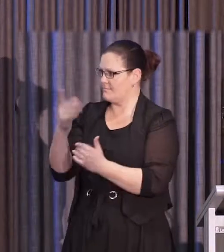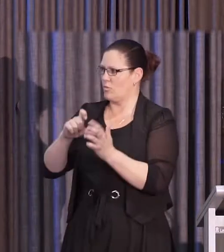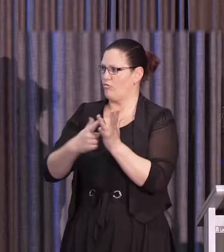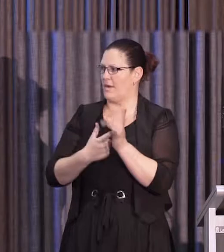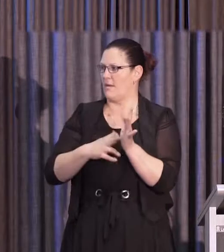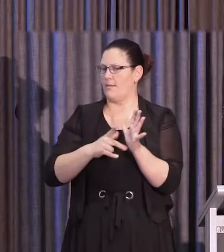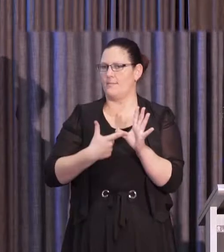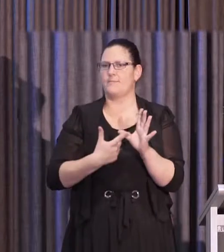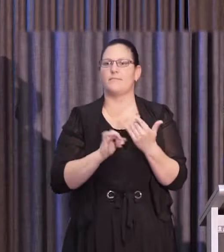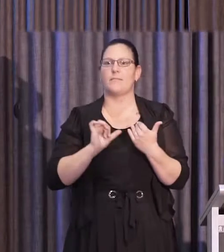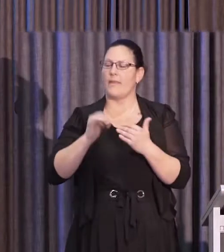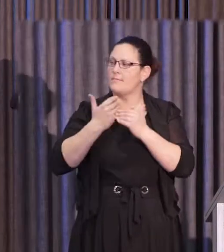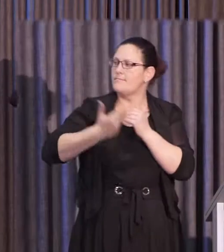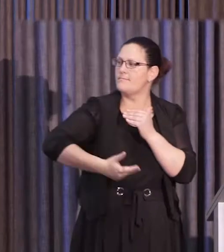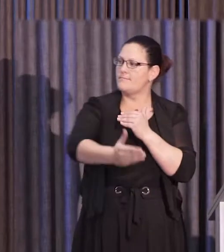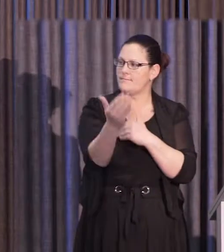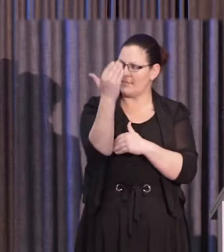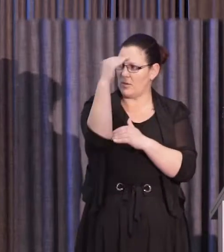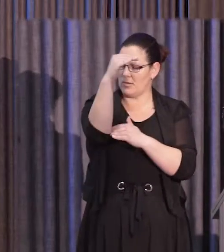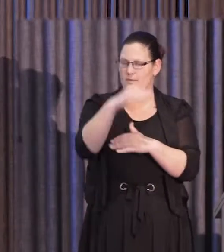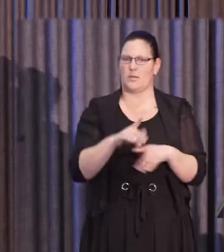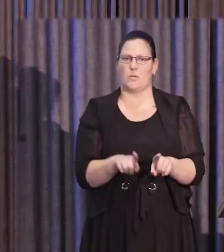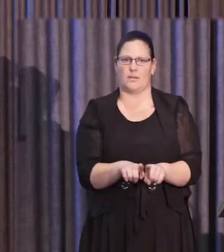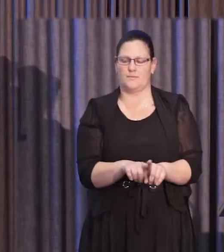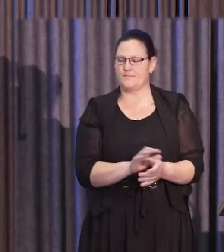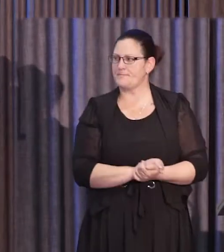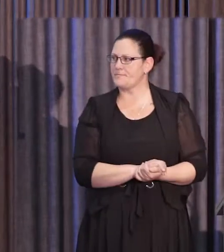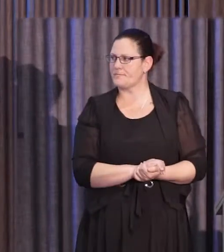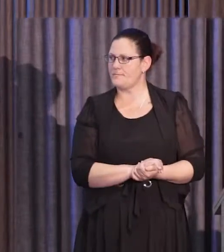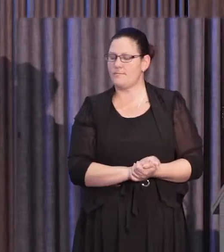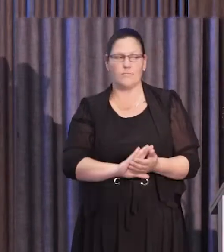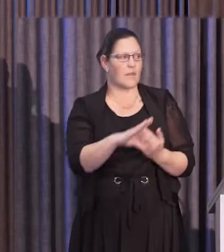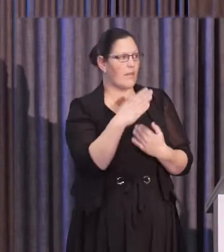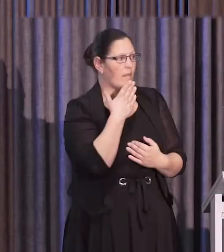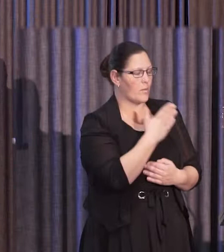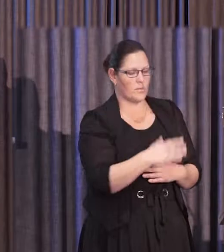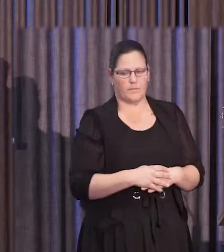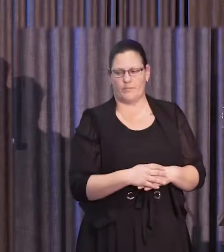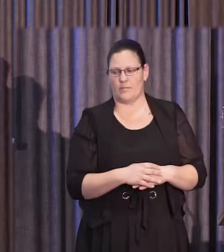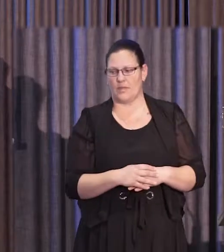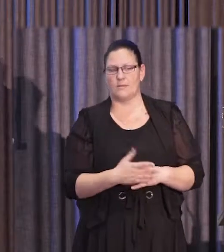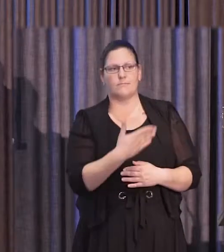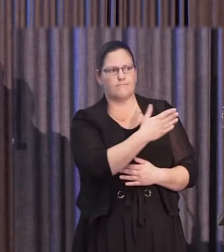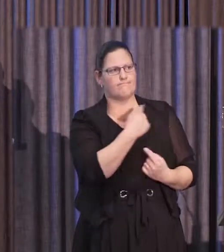and their future elders, leaders. So, thanks for the welcome, Bonya. And as Bonya said, my position is